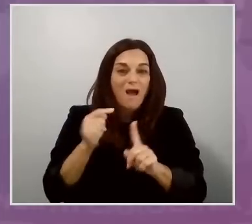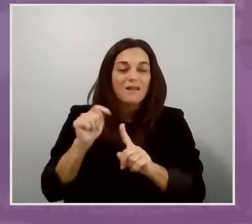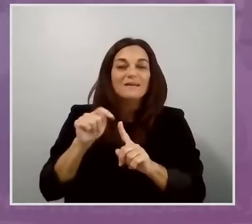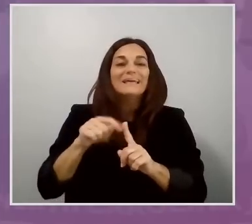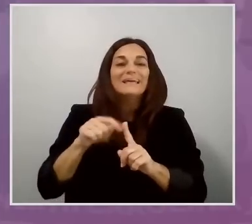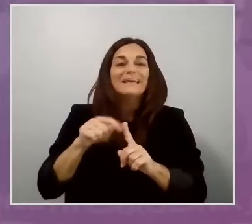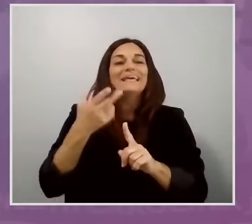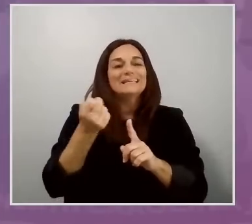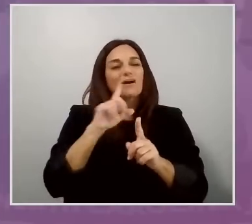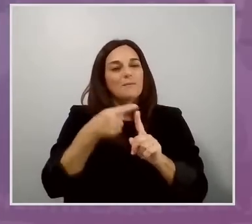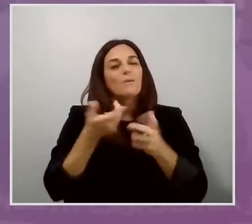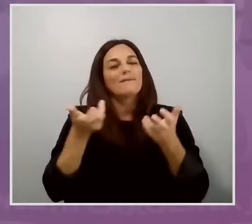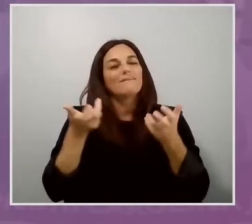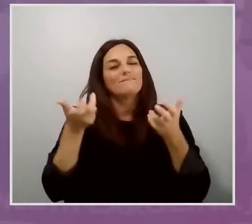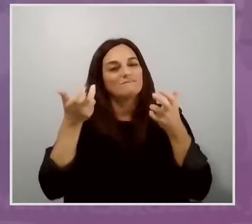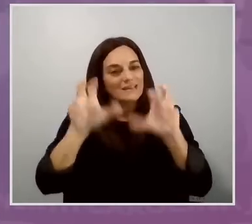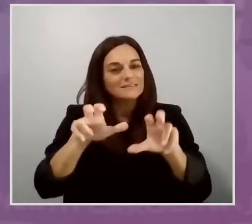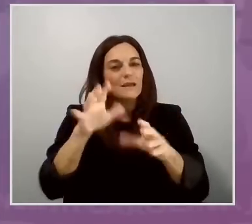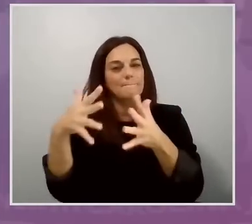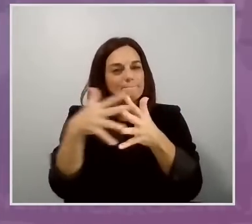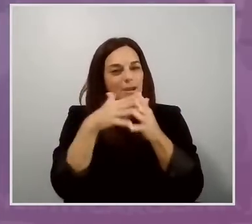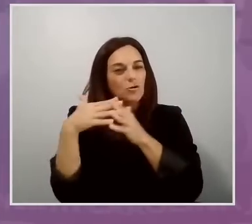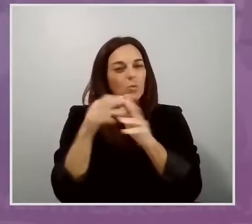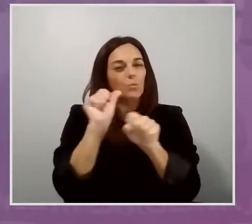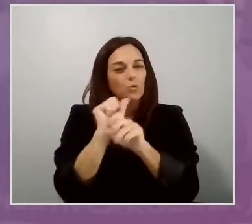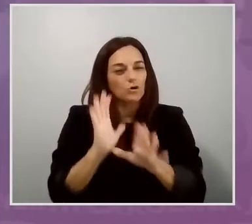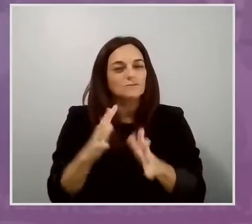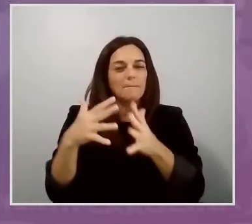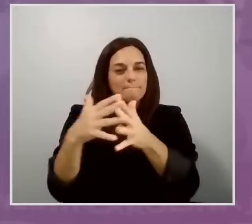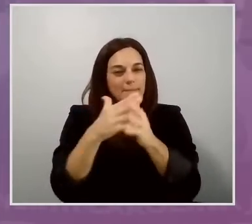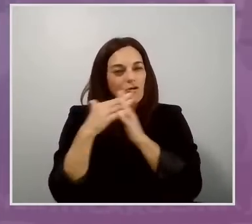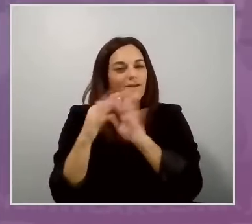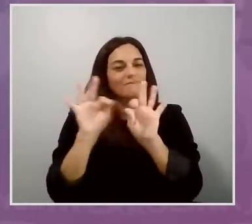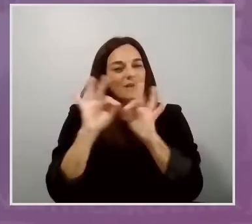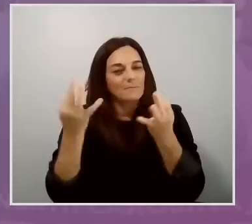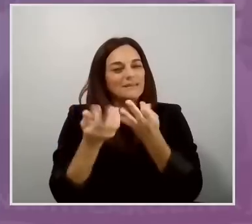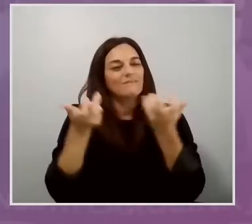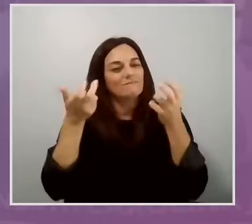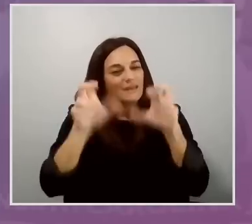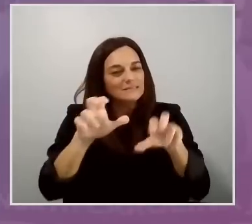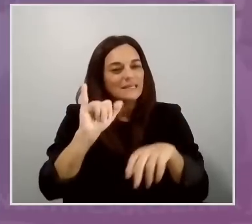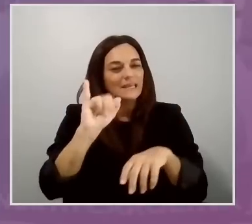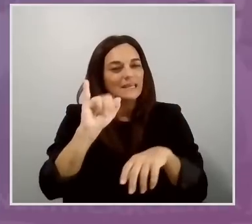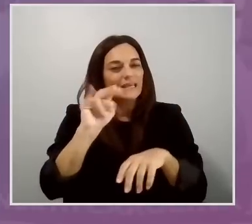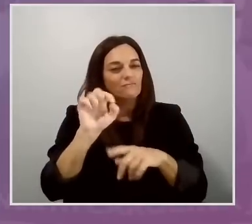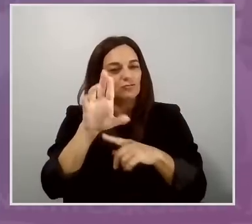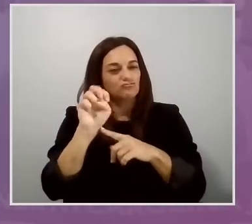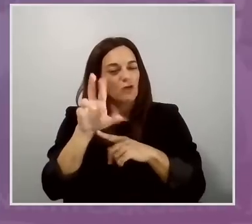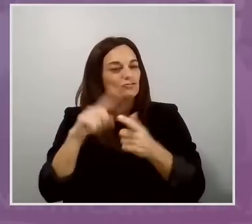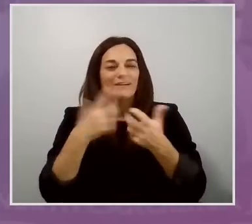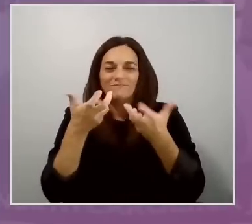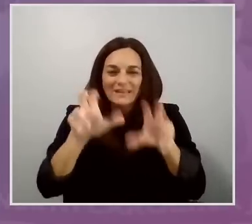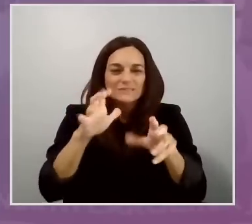IS TALKING ABOUT, AND AGAIN, IT'S ABOUT INVESTING IN AMERICAN WORKERS AND IN